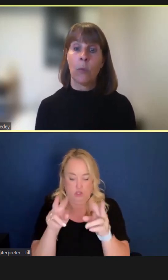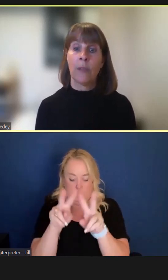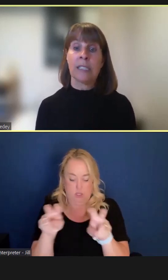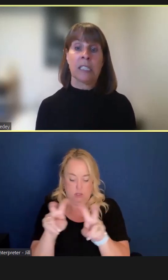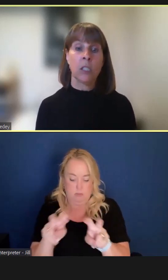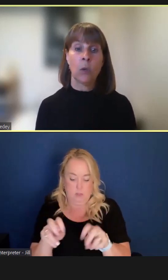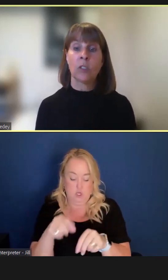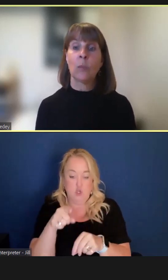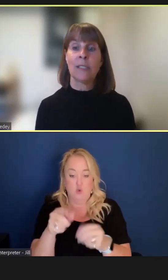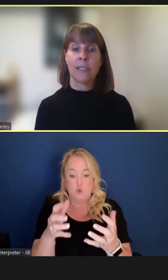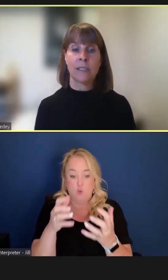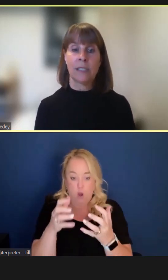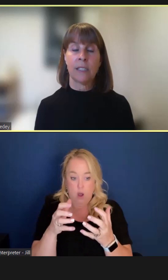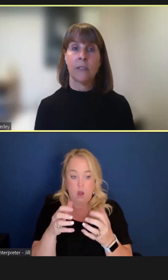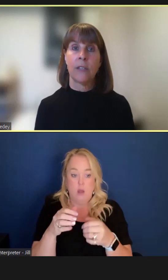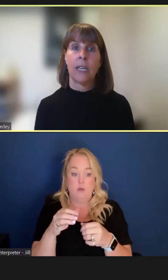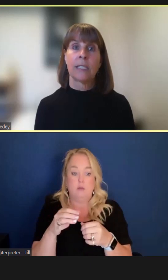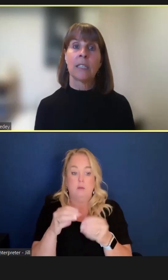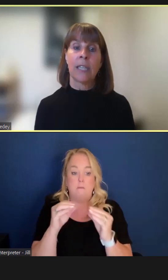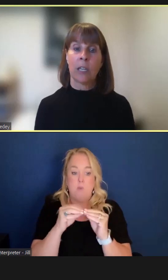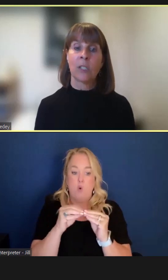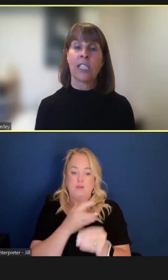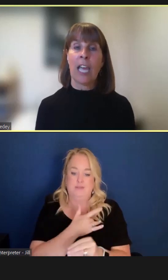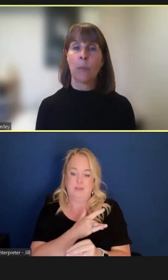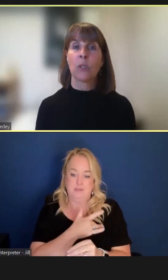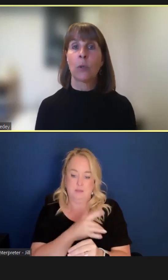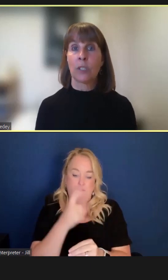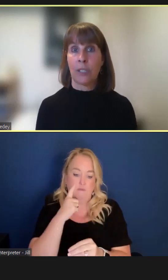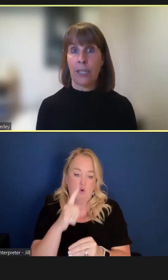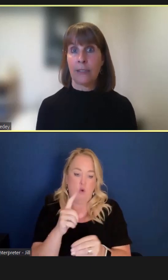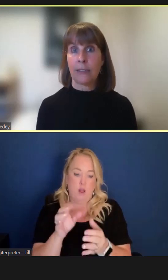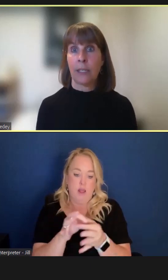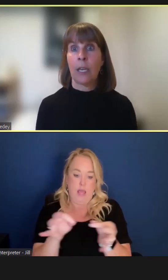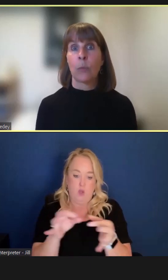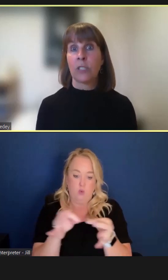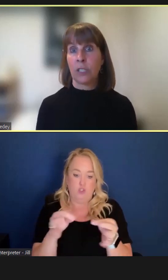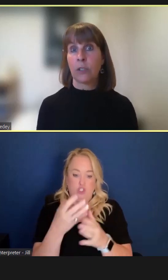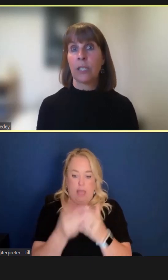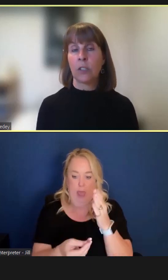that's known to be sensitive to language gaps or delays particularly in children